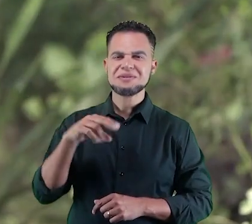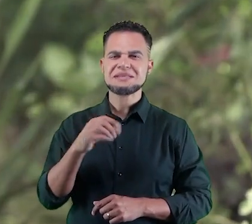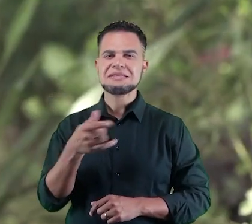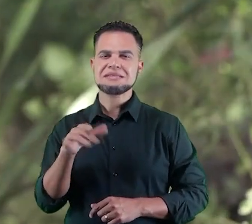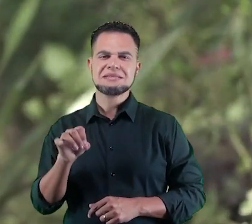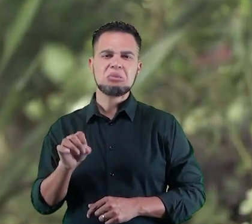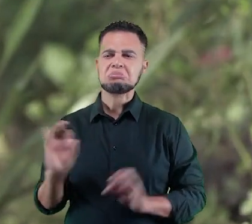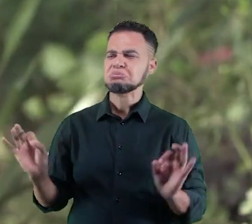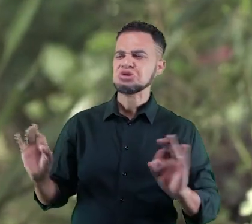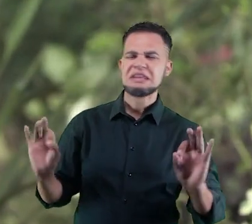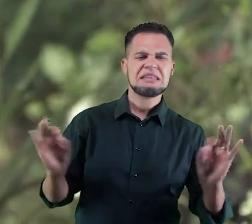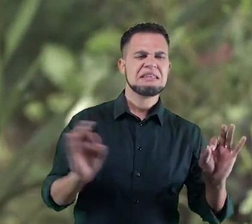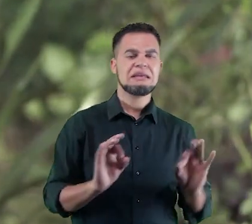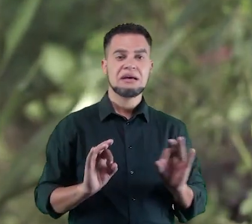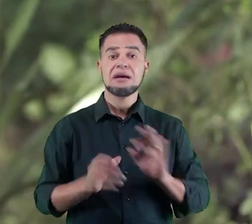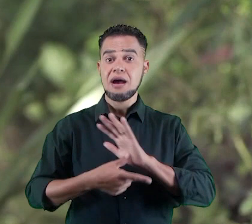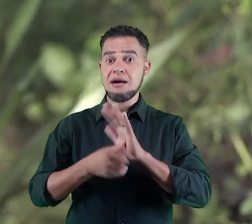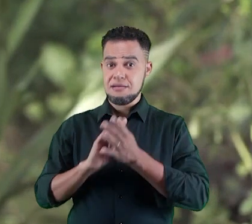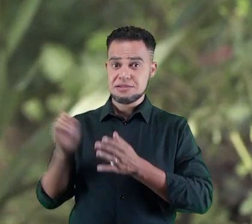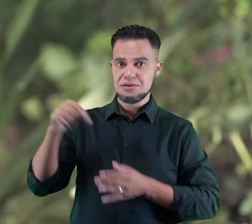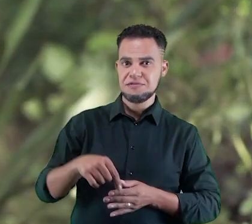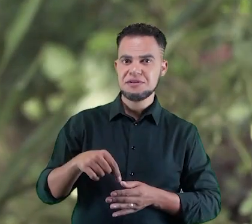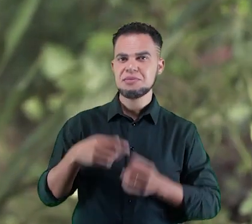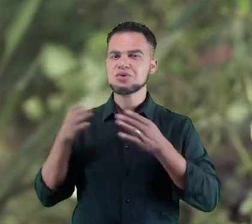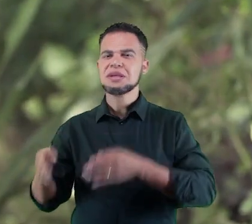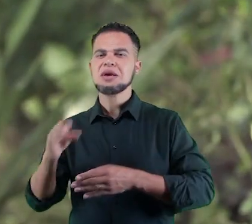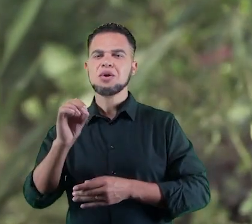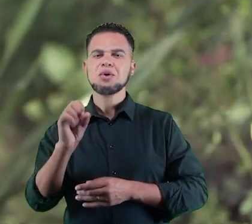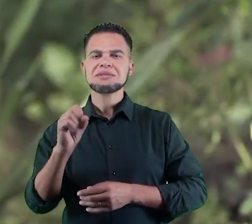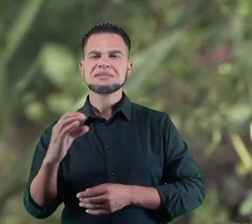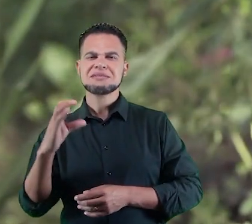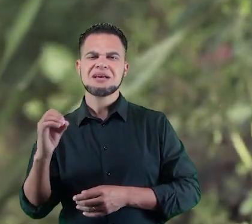in Conceição there was nothing. Before coming to Conceição, I had arrived in Osasco.